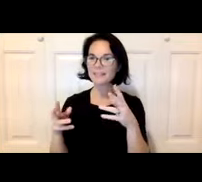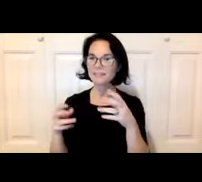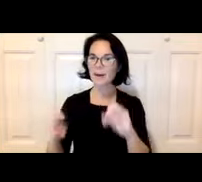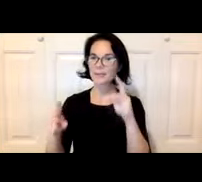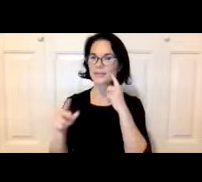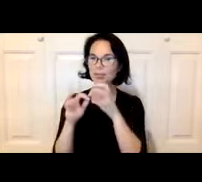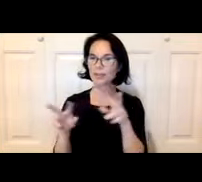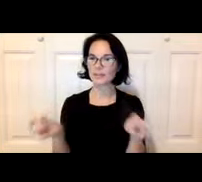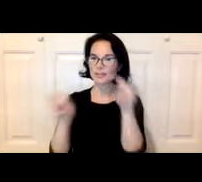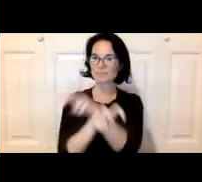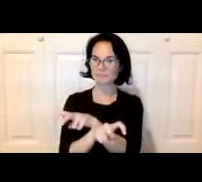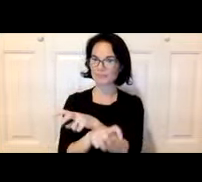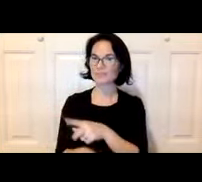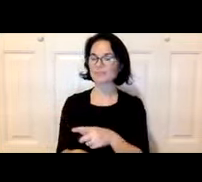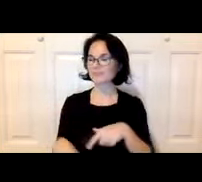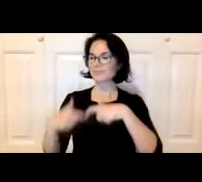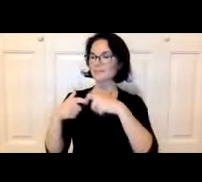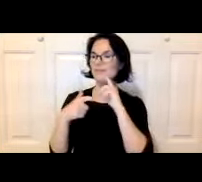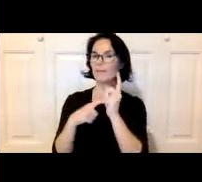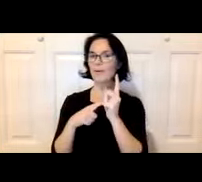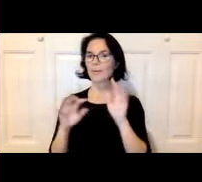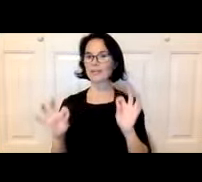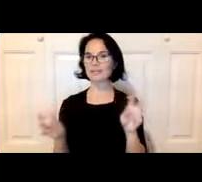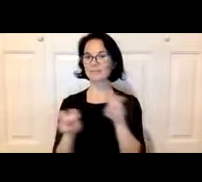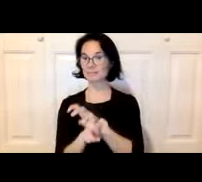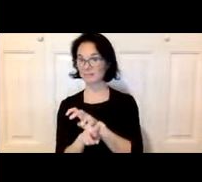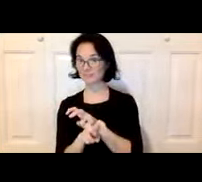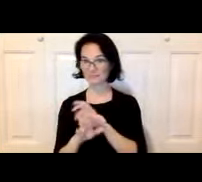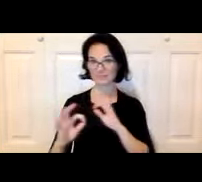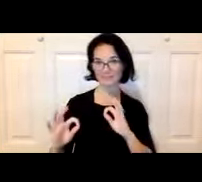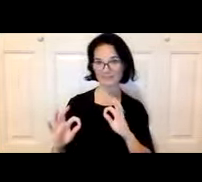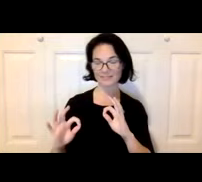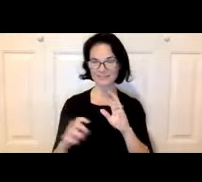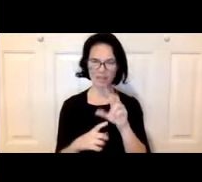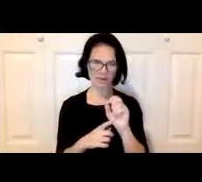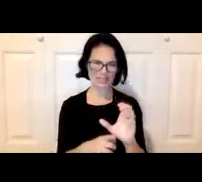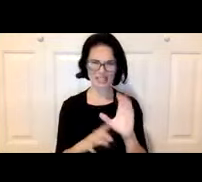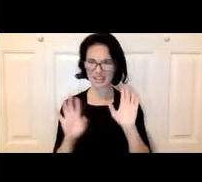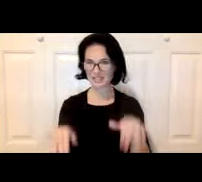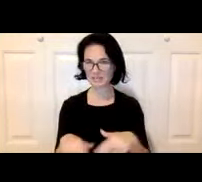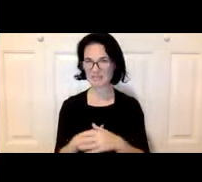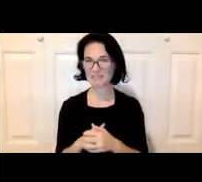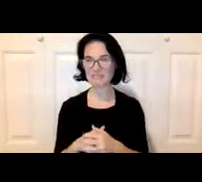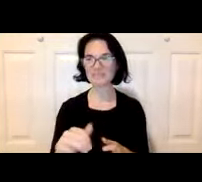Oh, sure. DOMINIC: Thank you. Just 30 seconds.